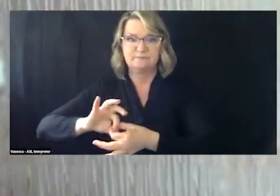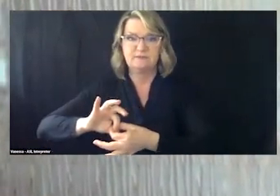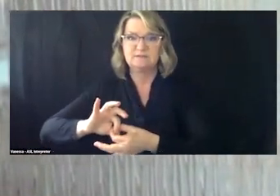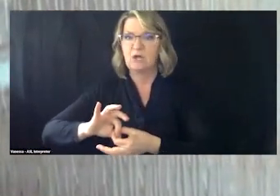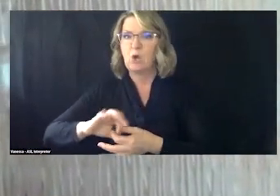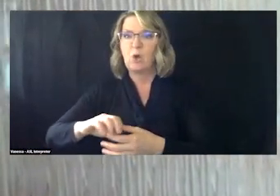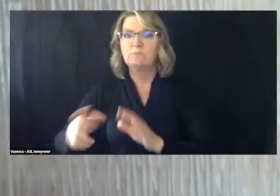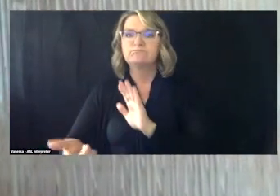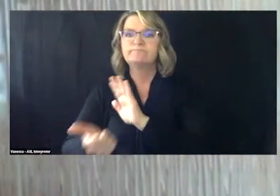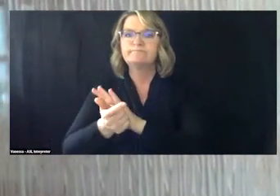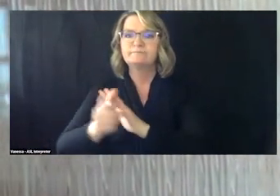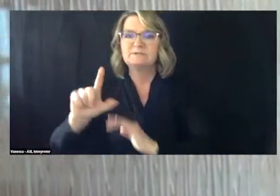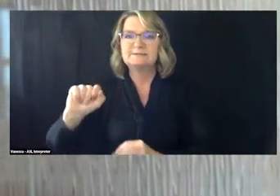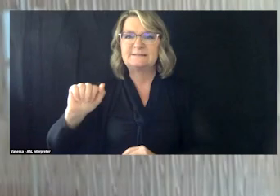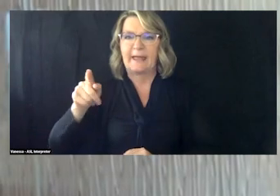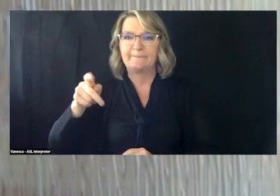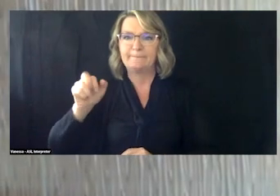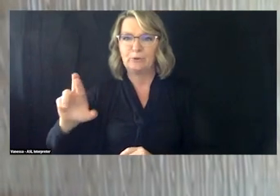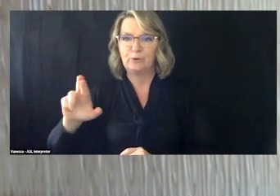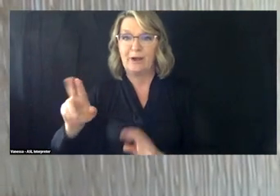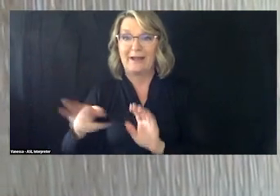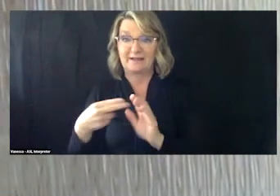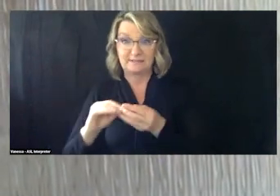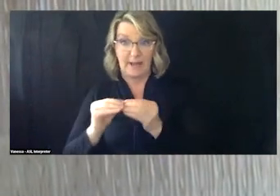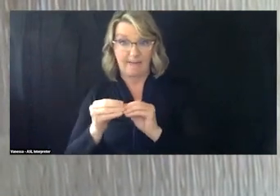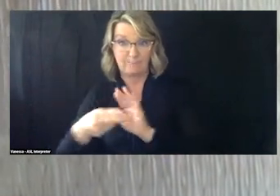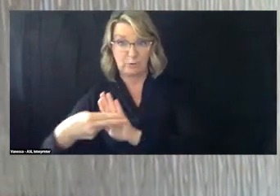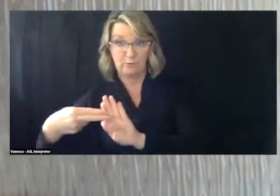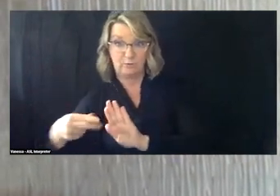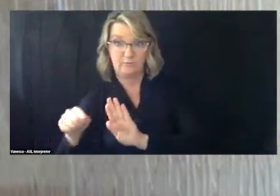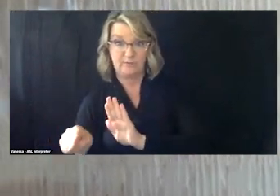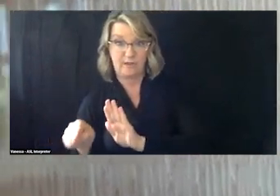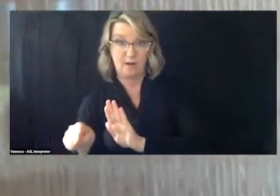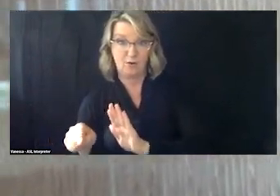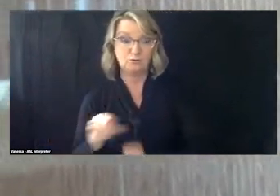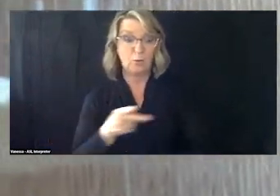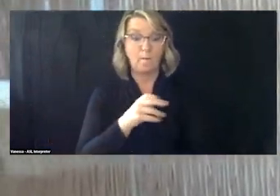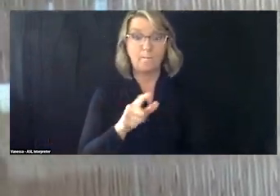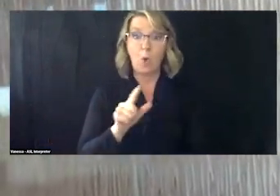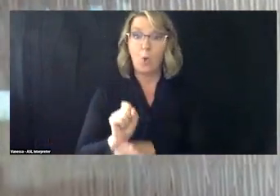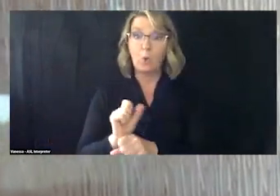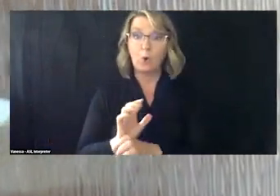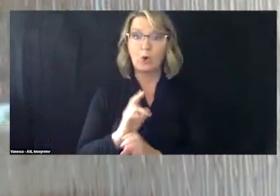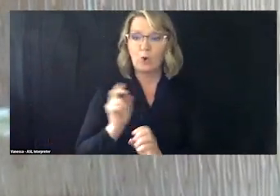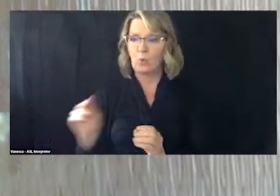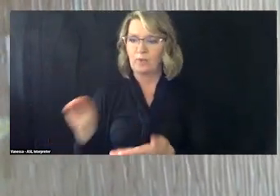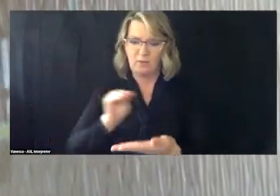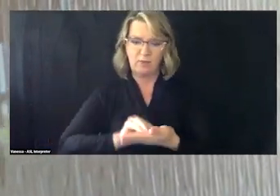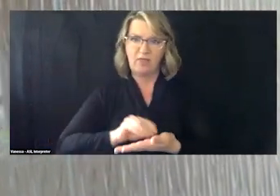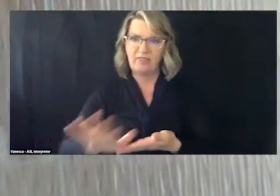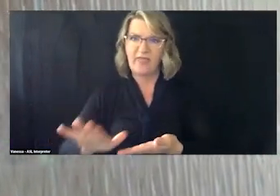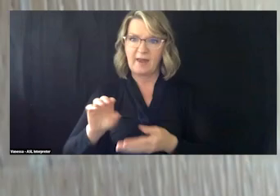with a tamper evident seal that has a serial number our poll workers will then log that serial number